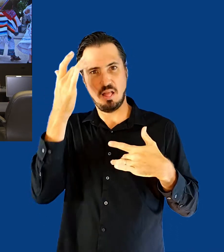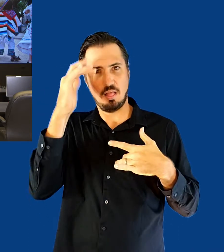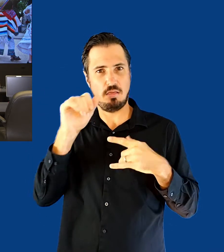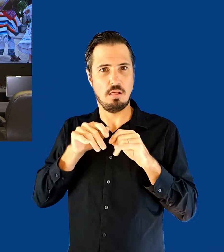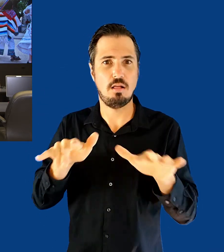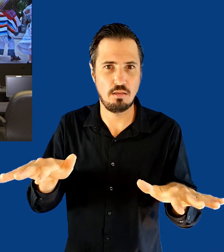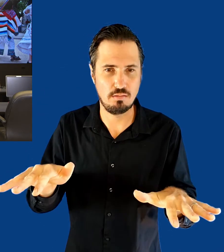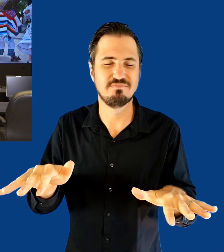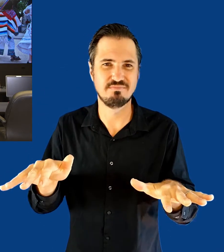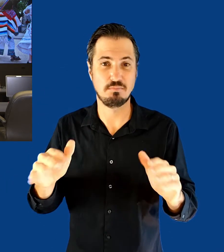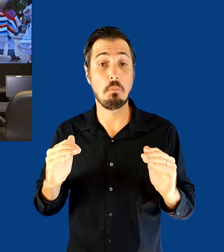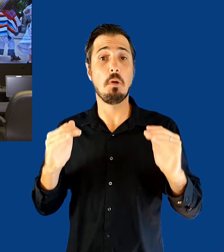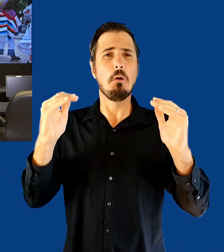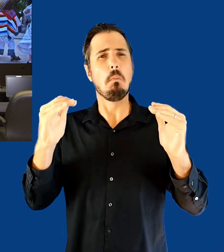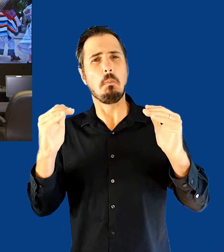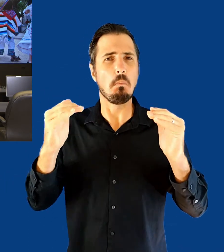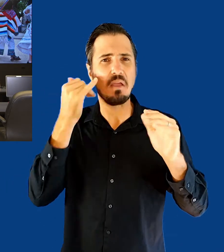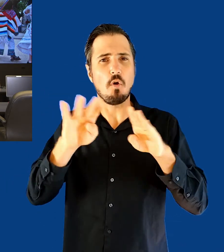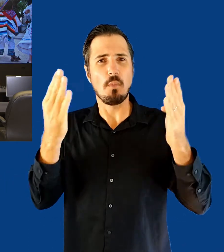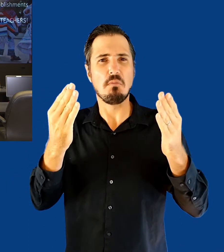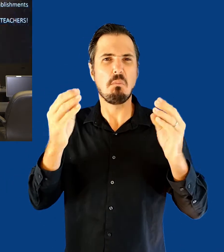These specific low-risk businesses include: